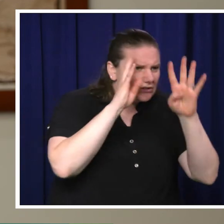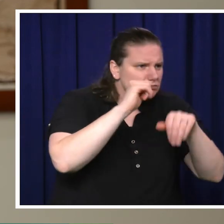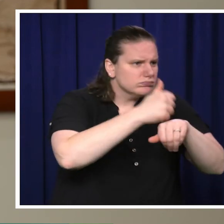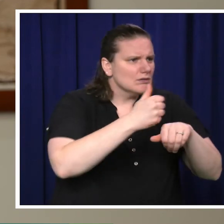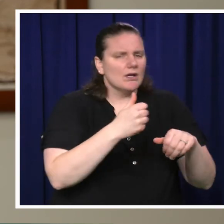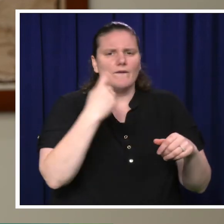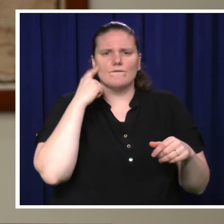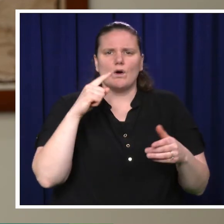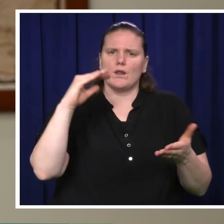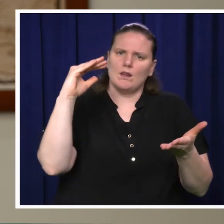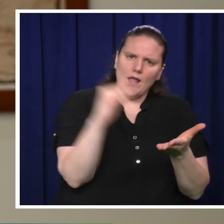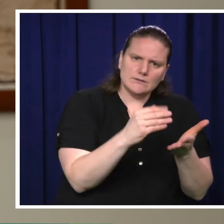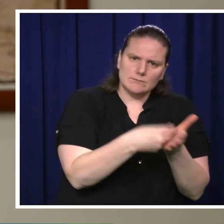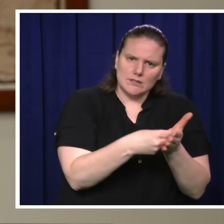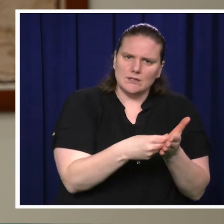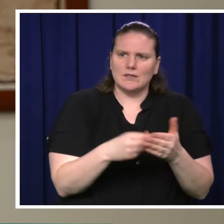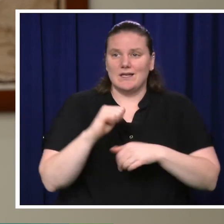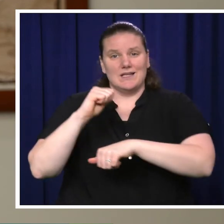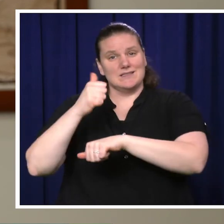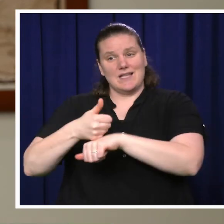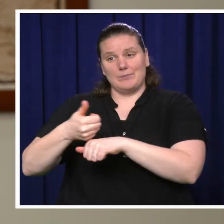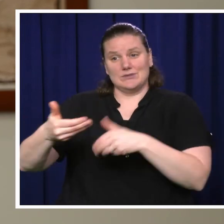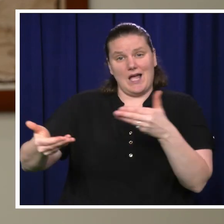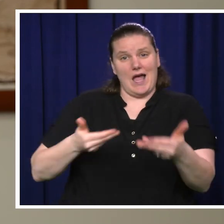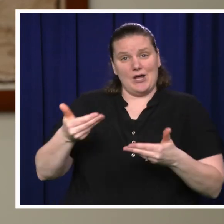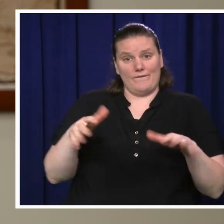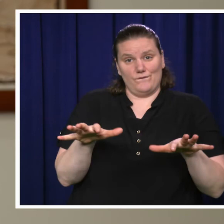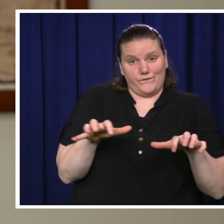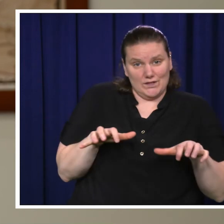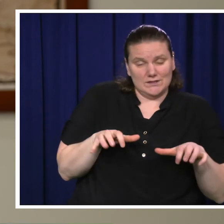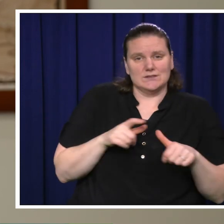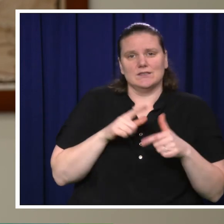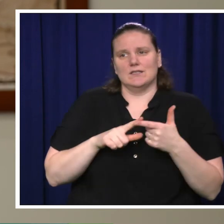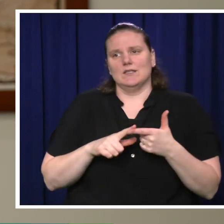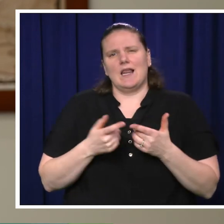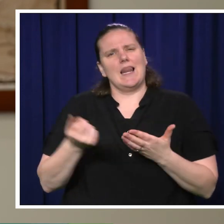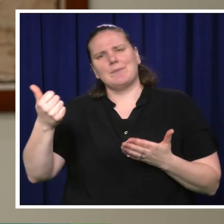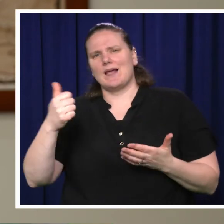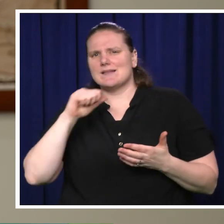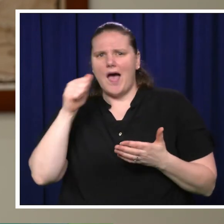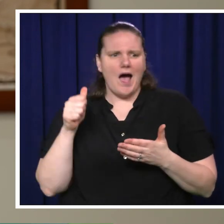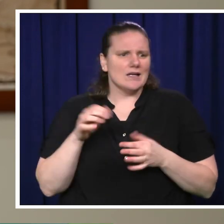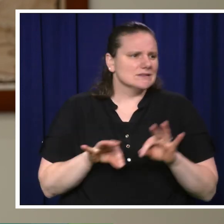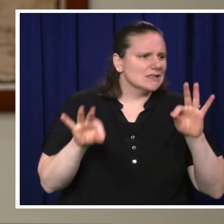implemented initiatives in key areas to reduce expenditures, including establishing a hiring freeze, eliminating